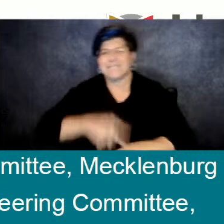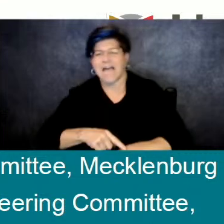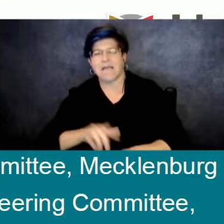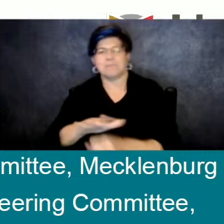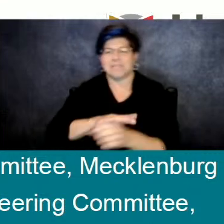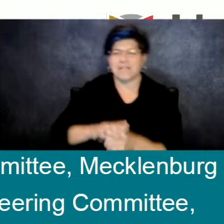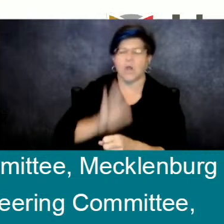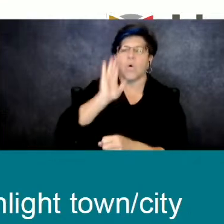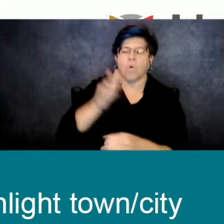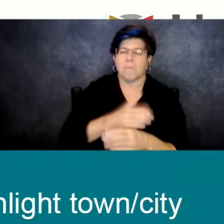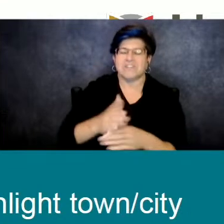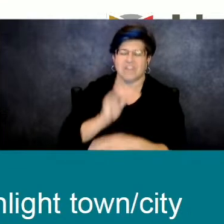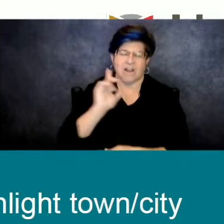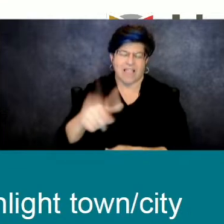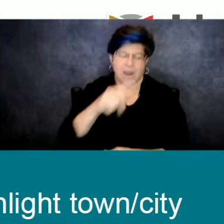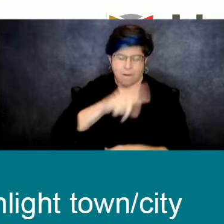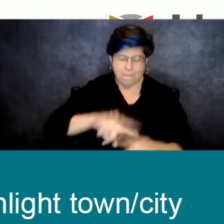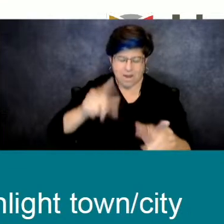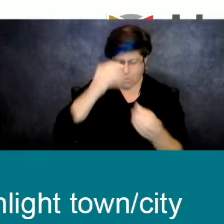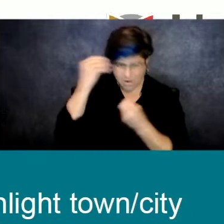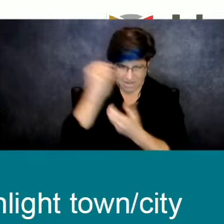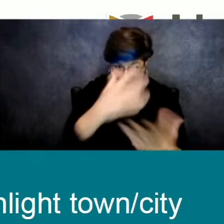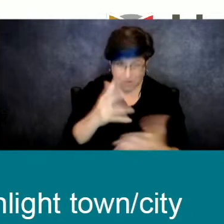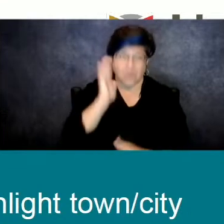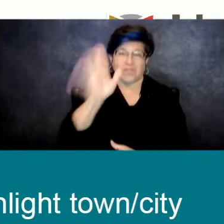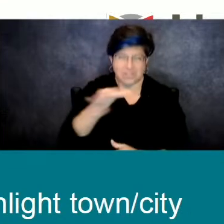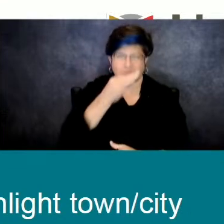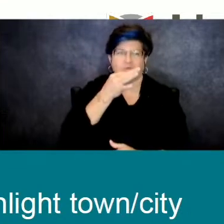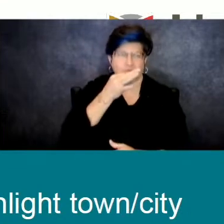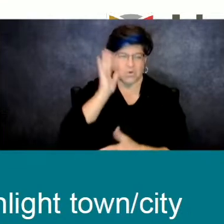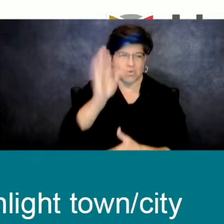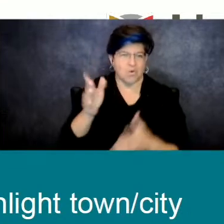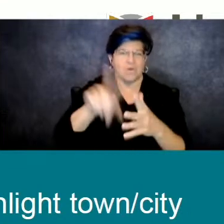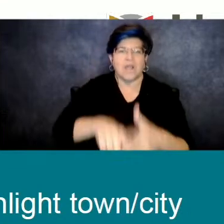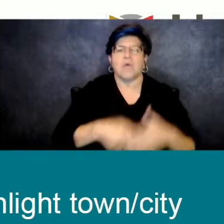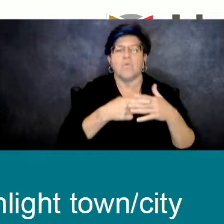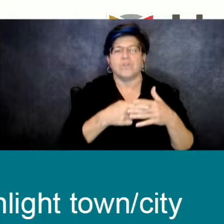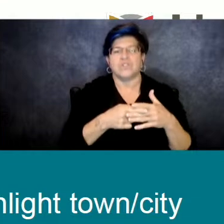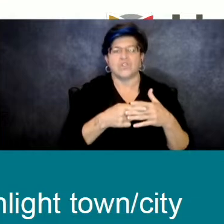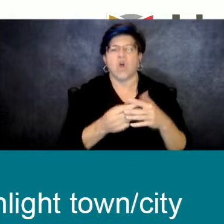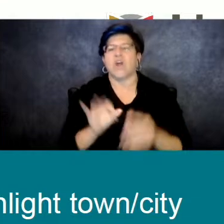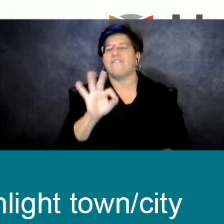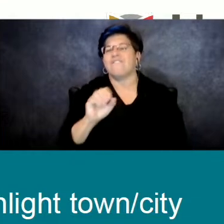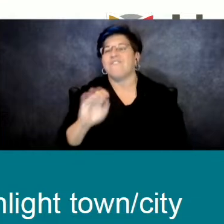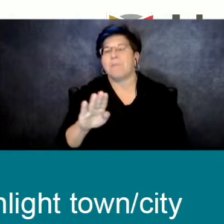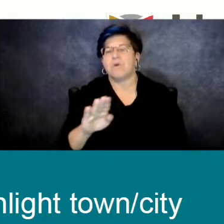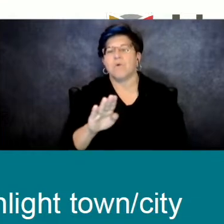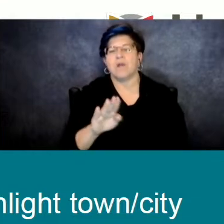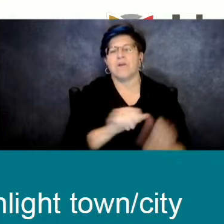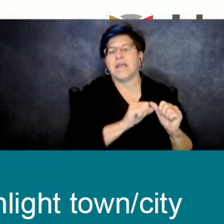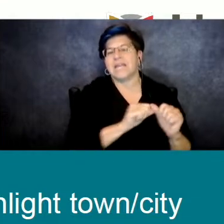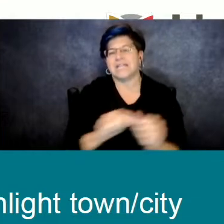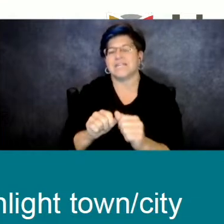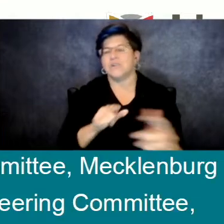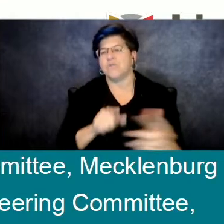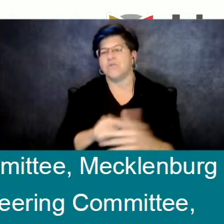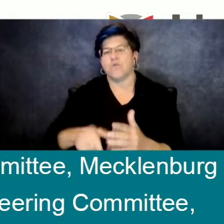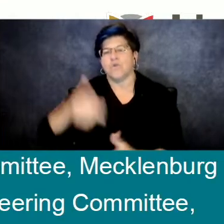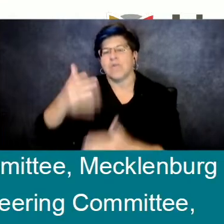THE DATES AND TIMES AND LOCATIONS WILL BE SHARED WITH YOU ALL LATER. BUT JUST WANTED TO GIVE YOU A